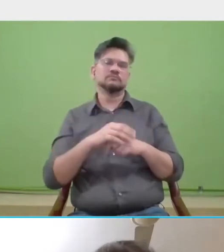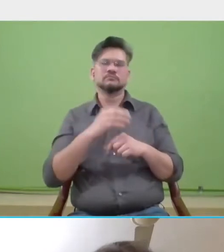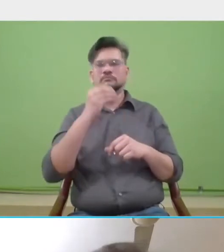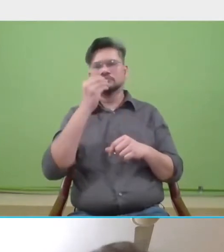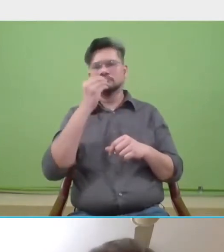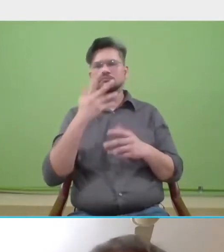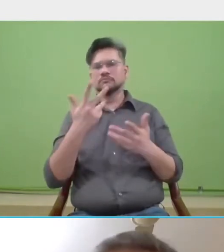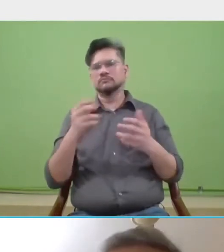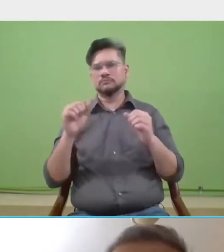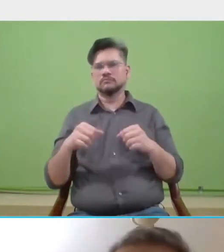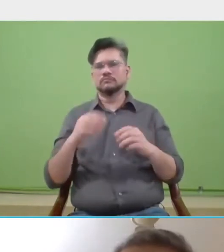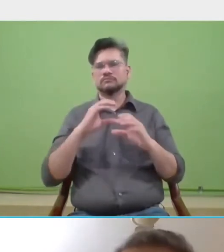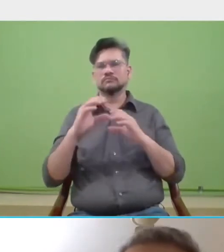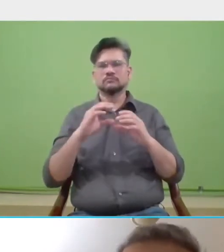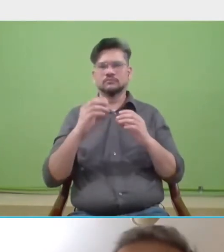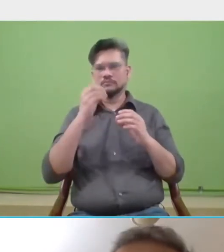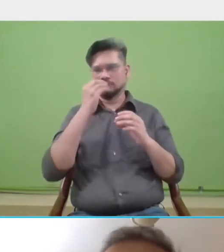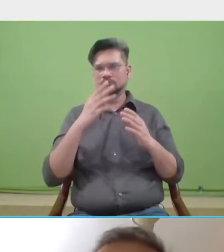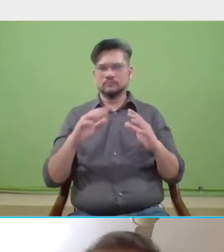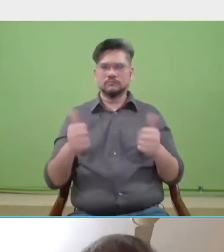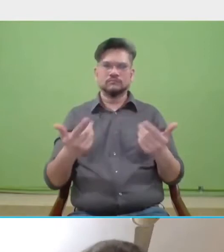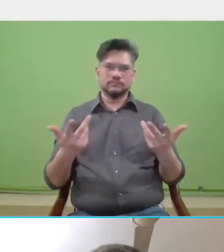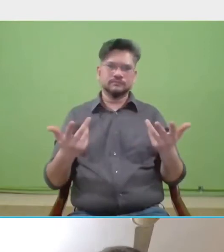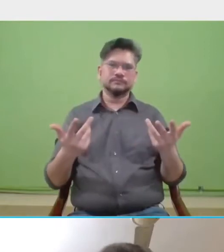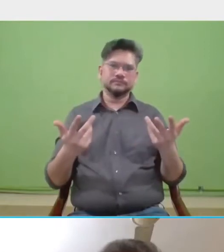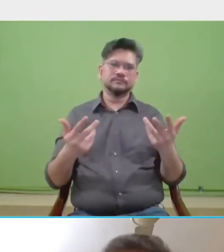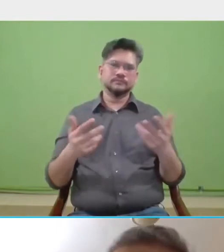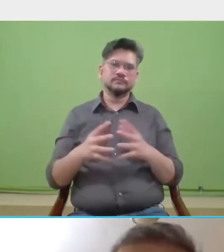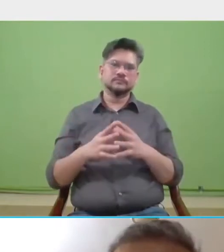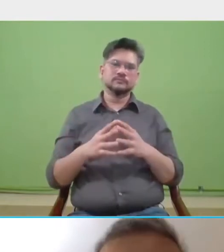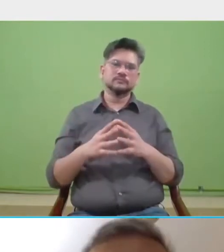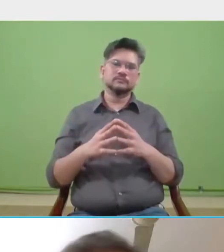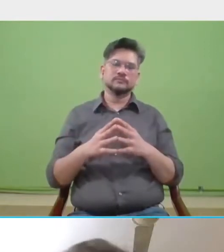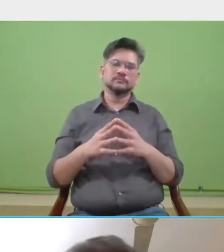that you can communicate not that you completely sign the other language that you learn bsl